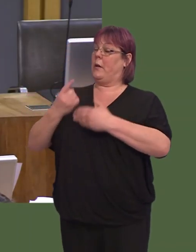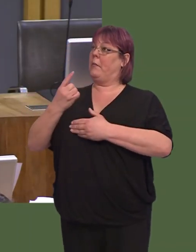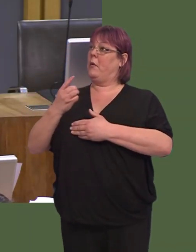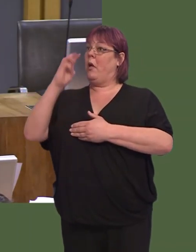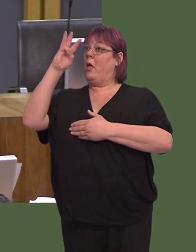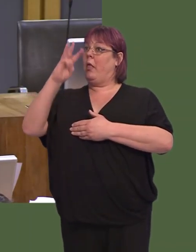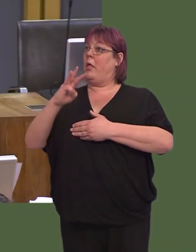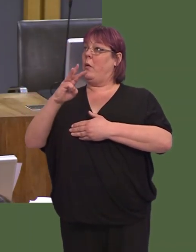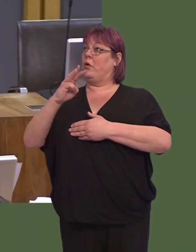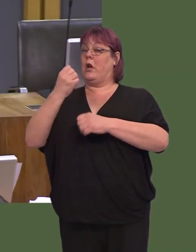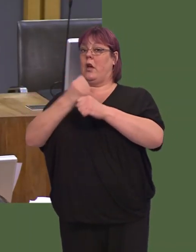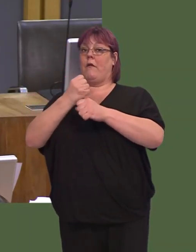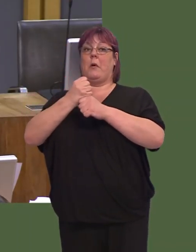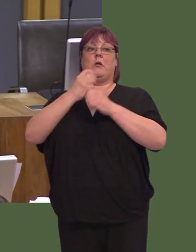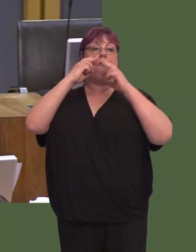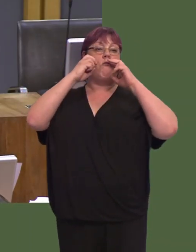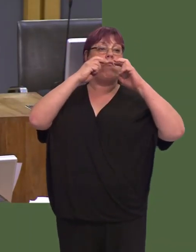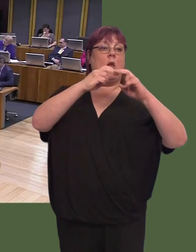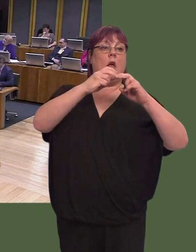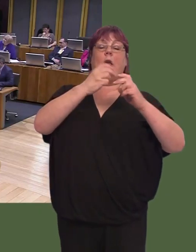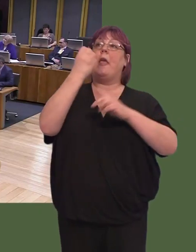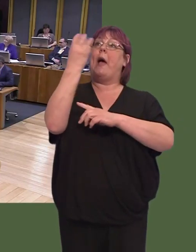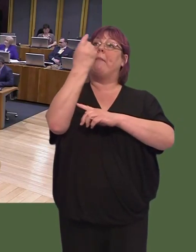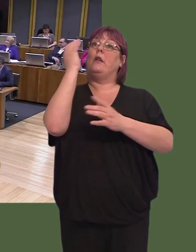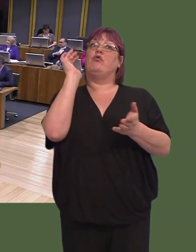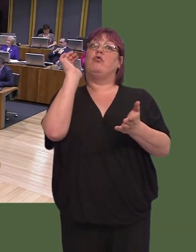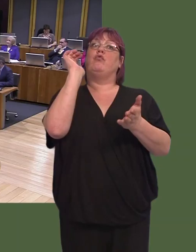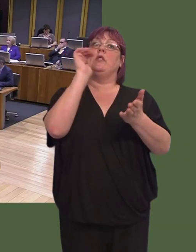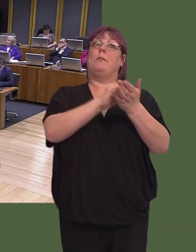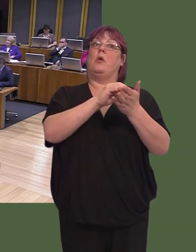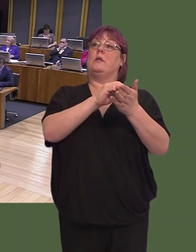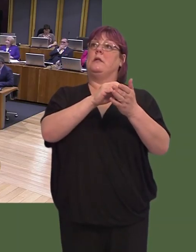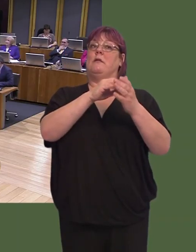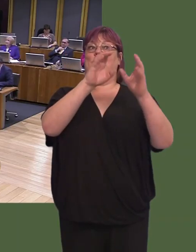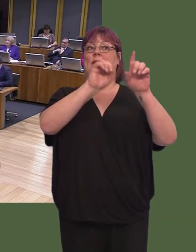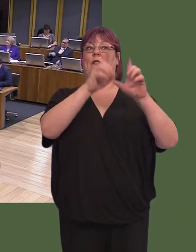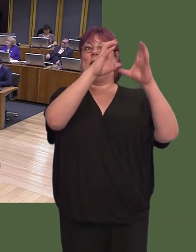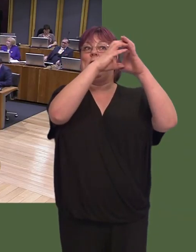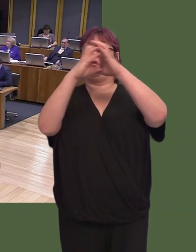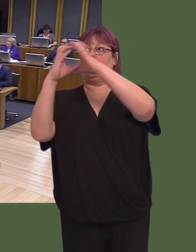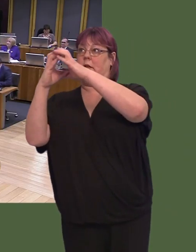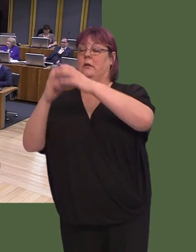OAQ51825 Julie James AM: Yes, indeed. The new clinical response model is ensuring all patients receive the right response from